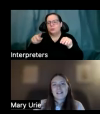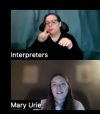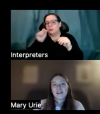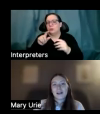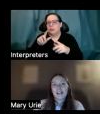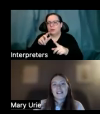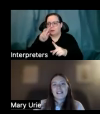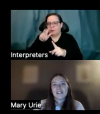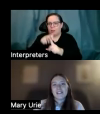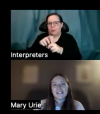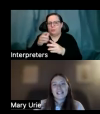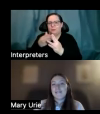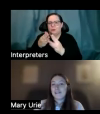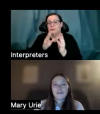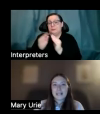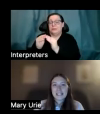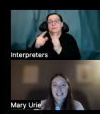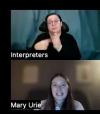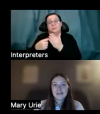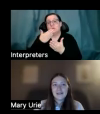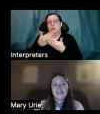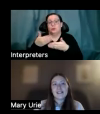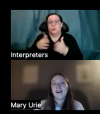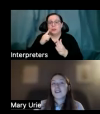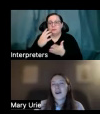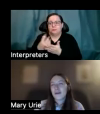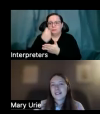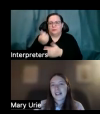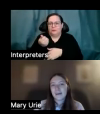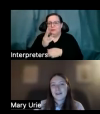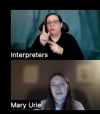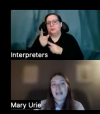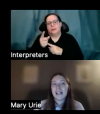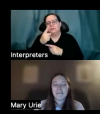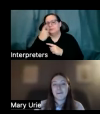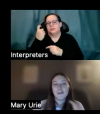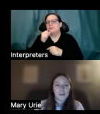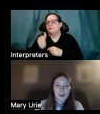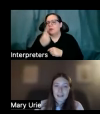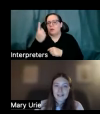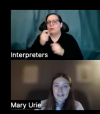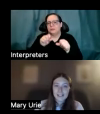that's a good way to just get a few minutes in because they aren't always able to make a full appointment during the